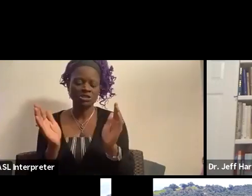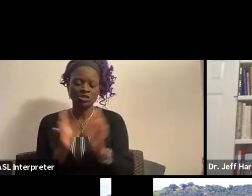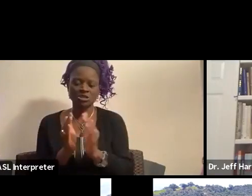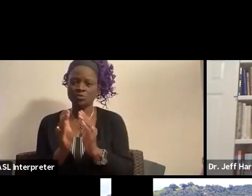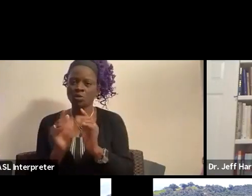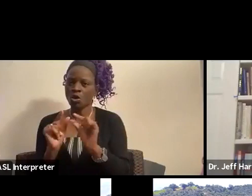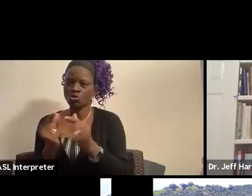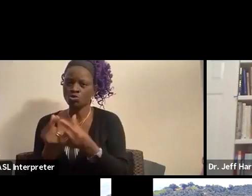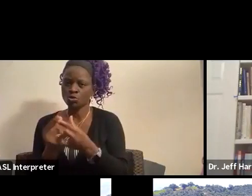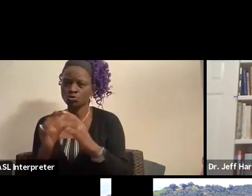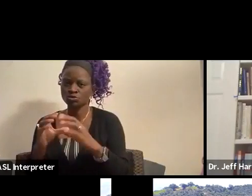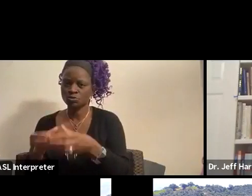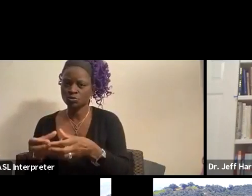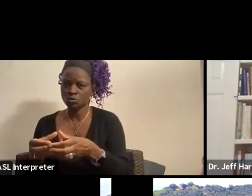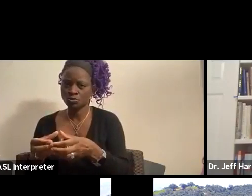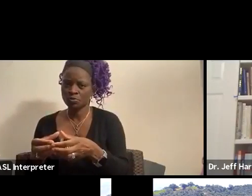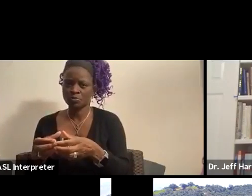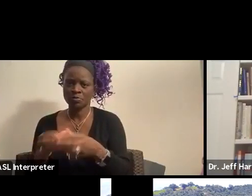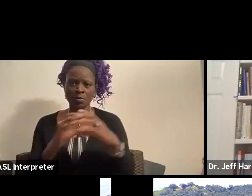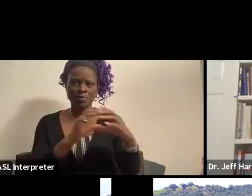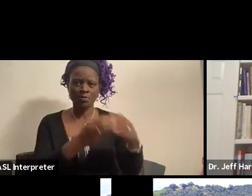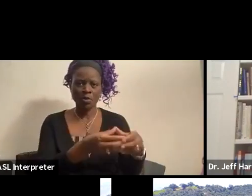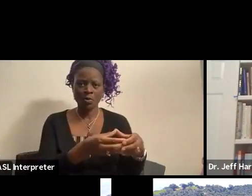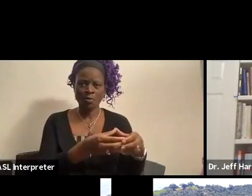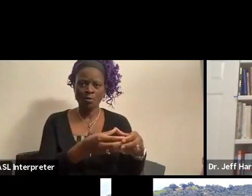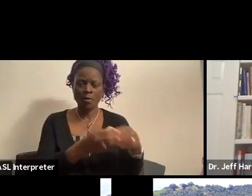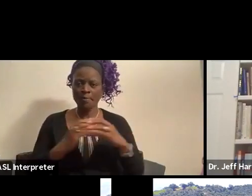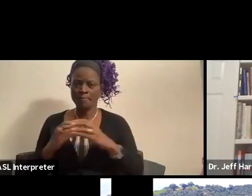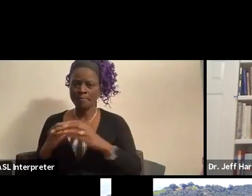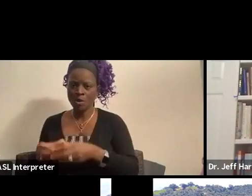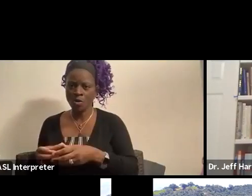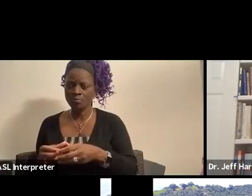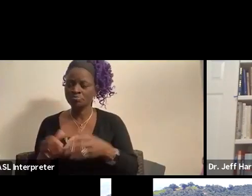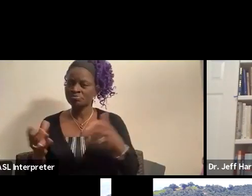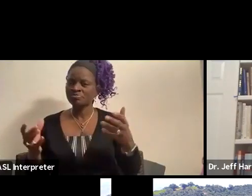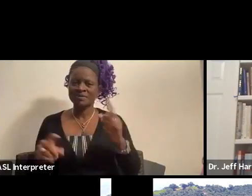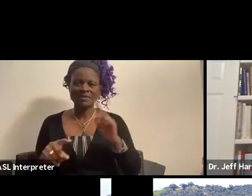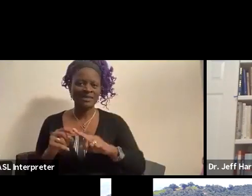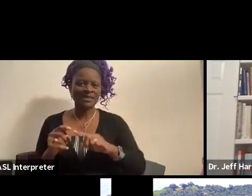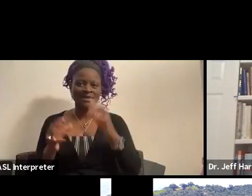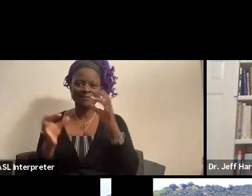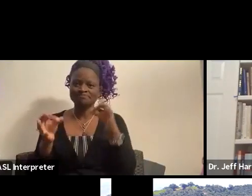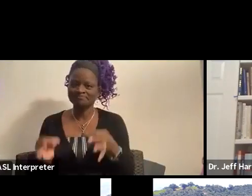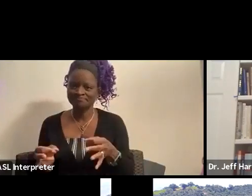So districts are currently doing that. It's the risk factor. And for many of the students that are high